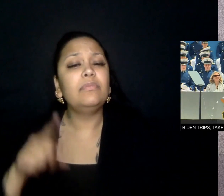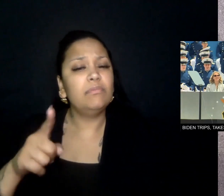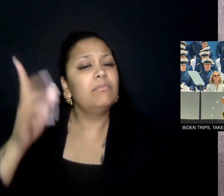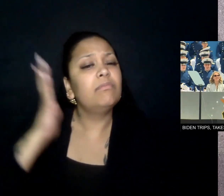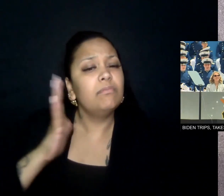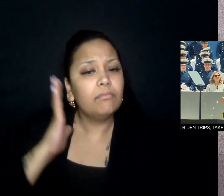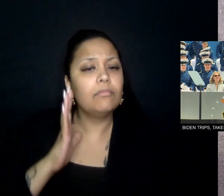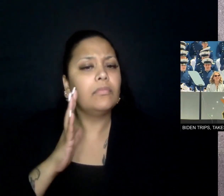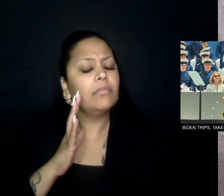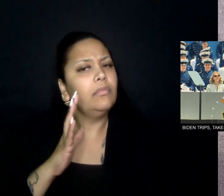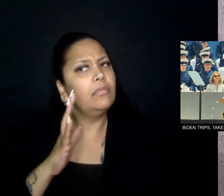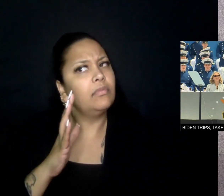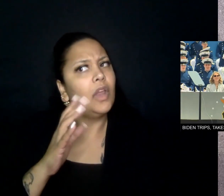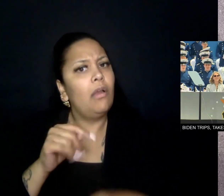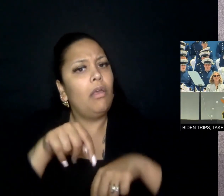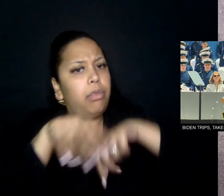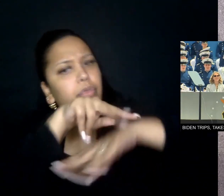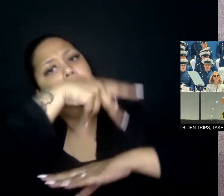and he's had previous stumbles in public.